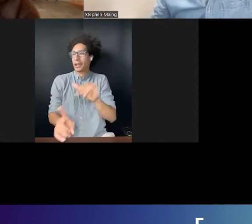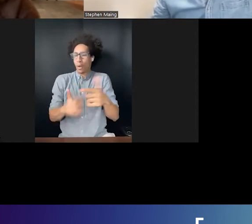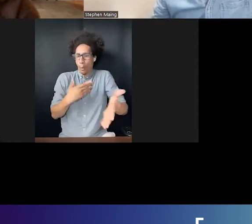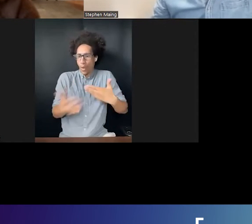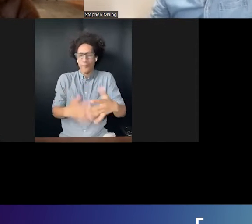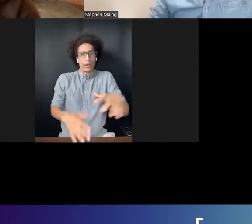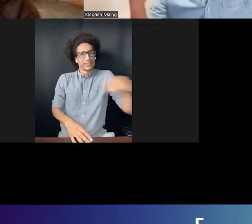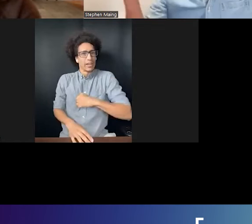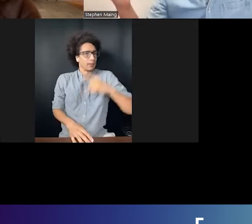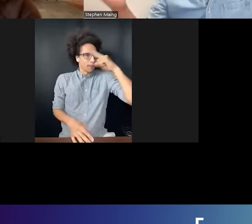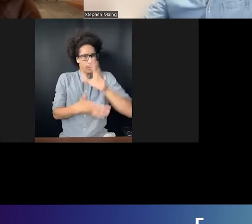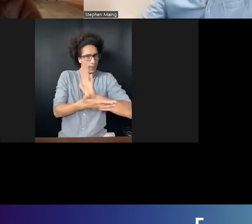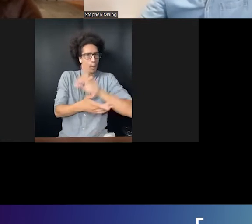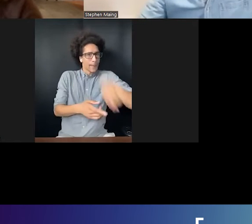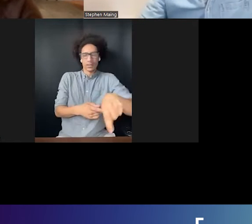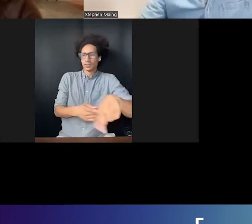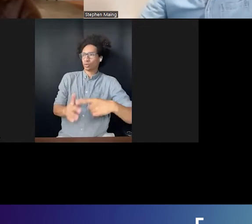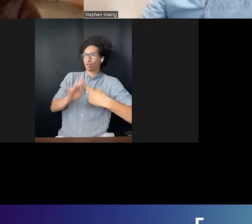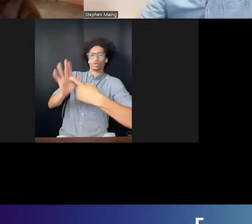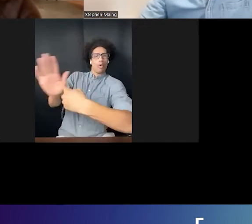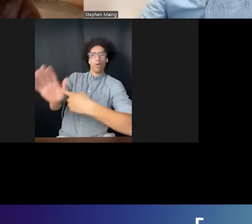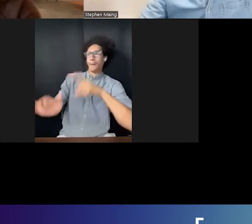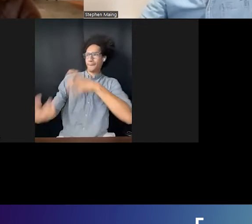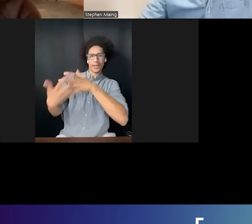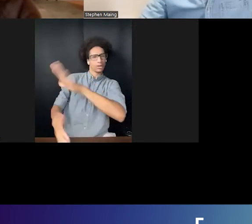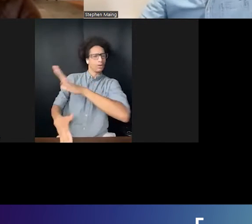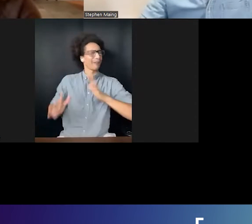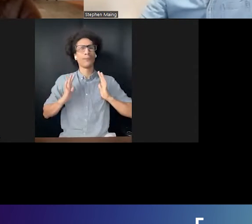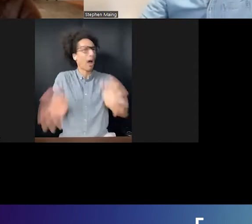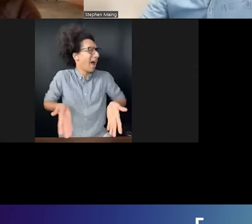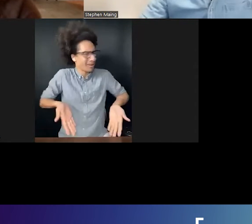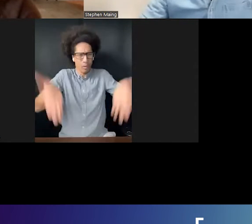to be seen, you know, that's fine. So yeah. That's awesome.